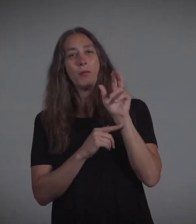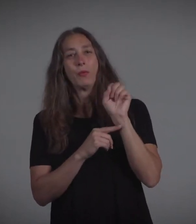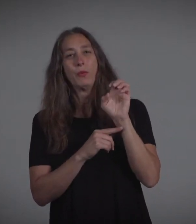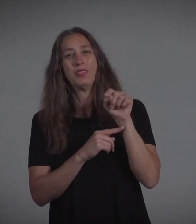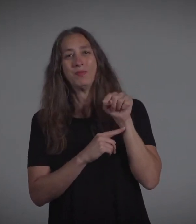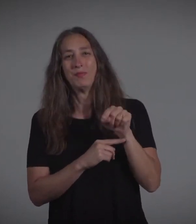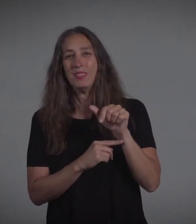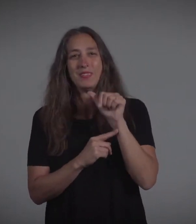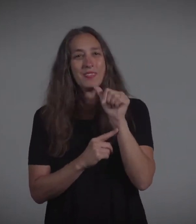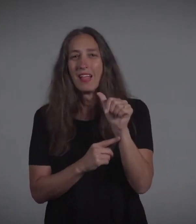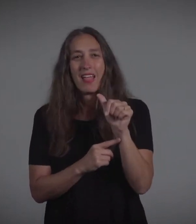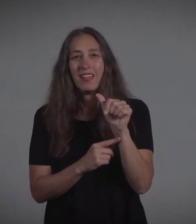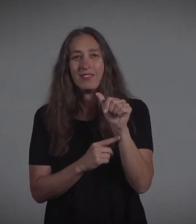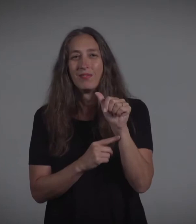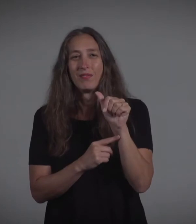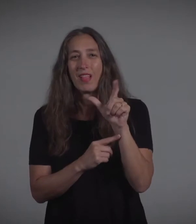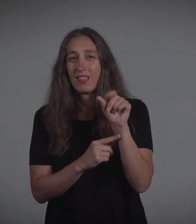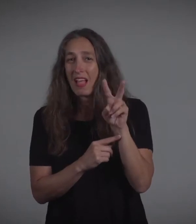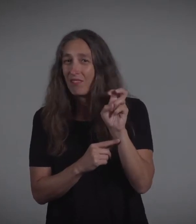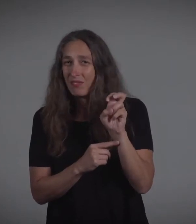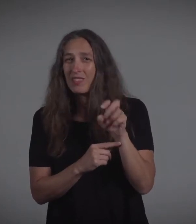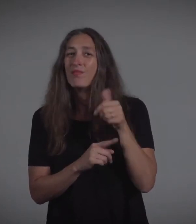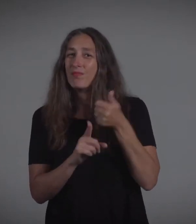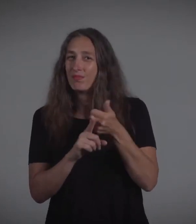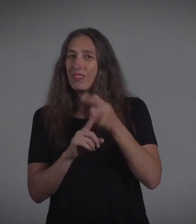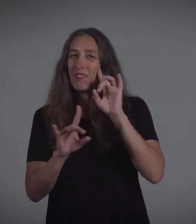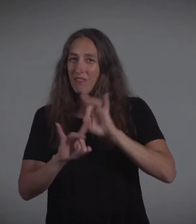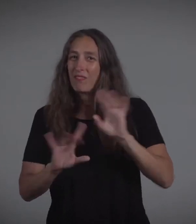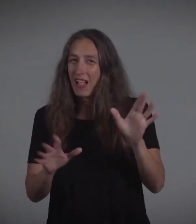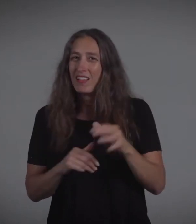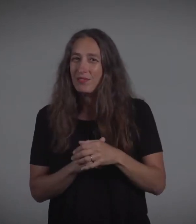Abuse is not love - it is violence.